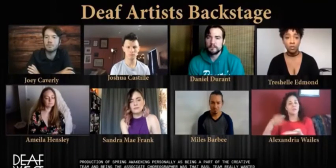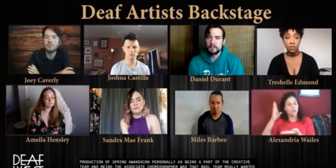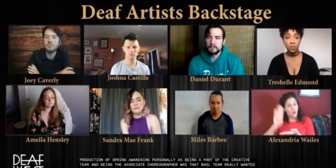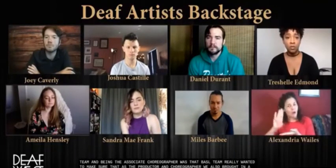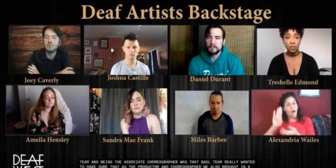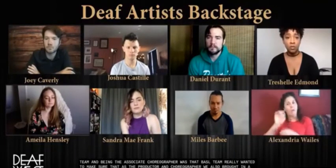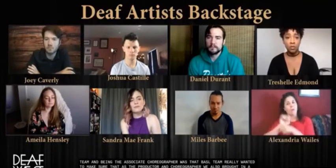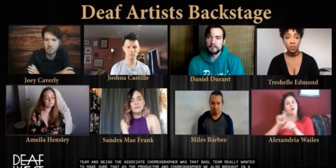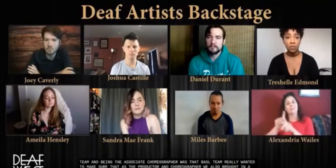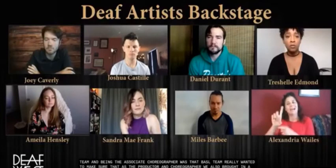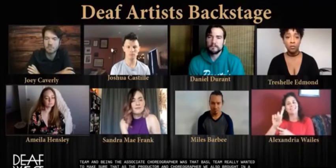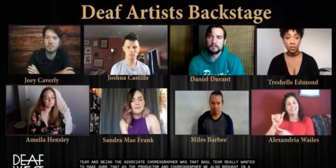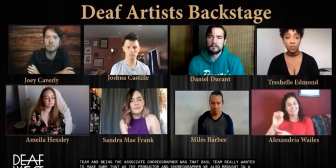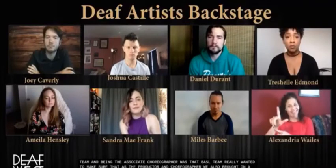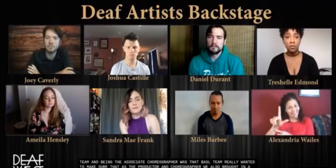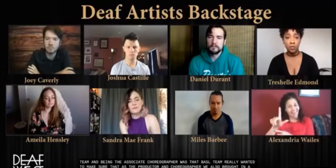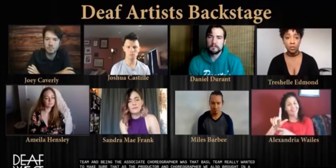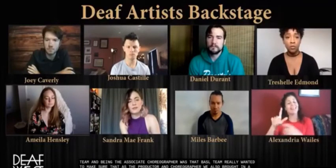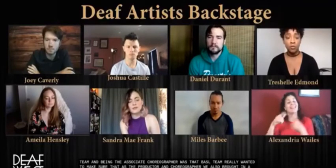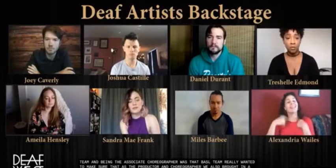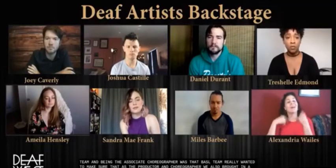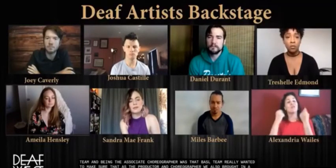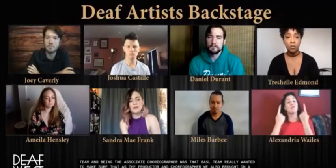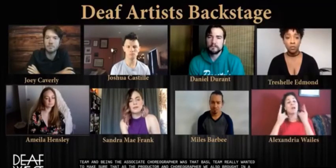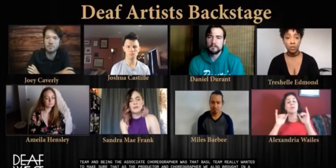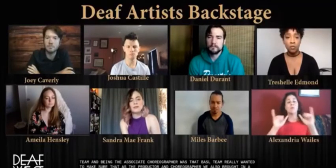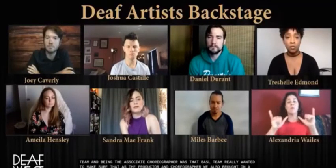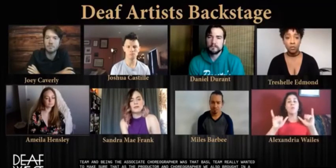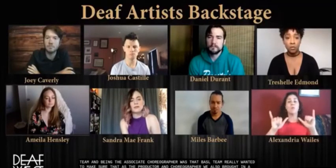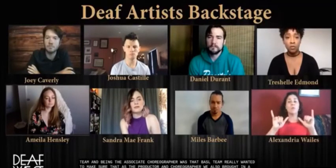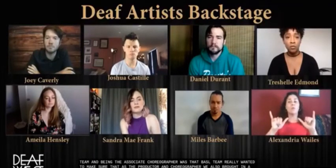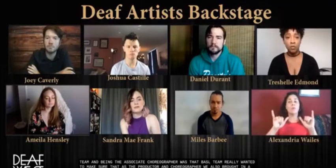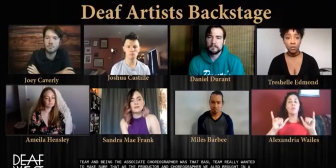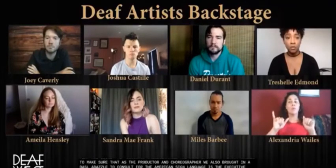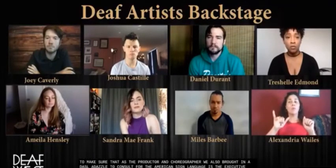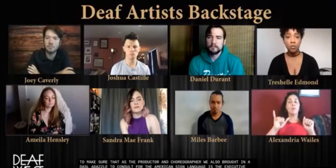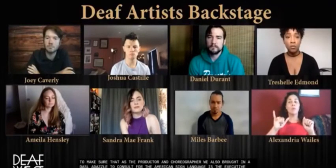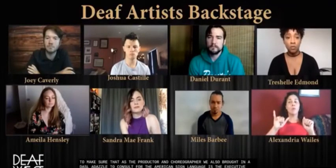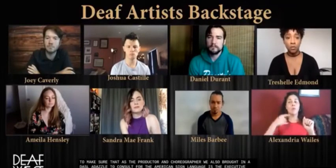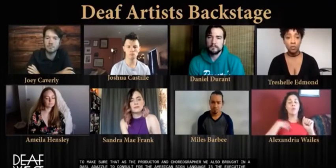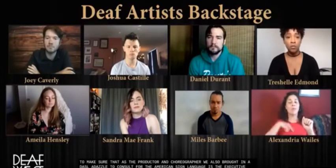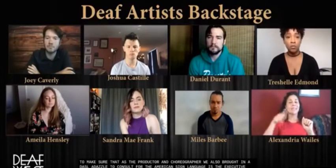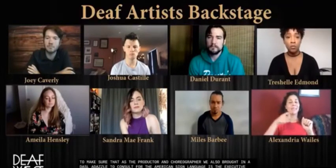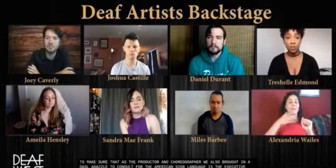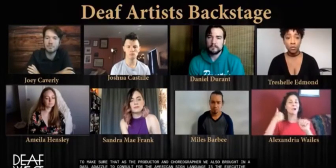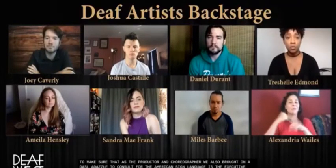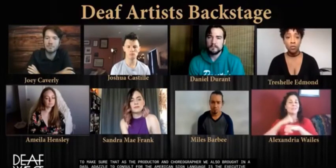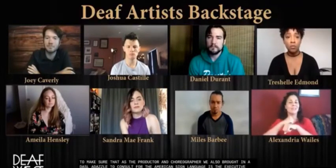provide feedback on what worked and what didn't they'll being able to bring the D.A.S.L into